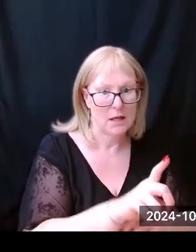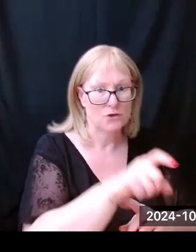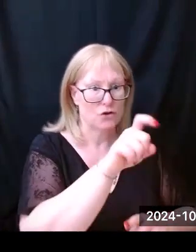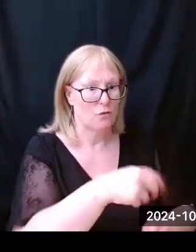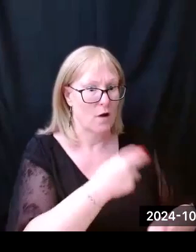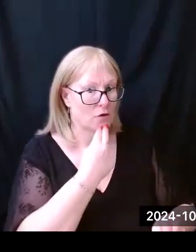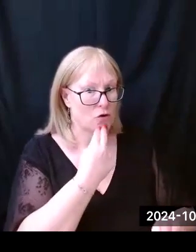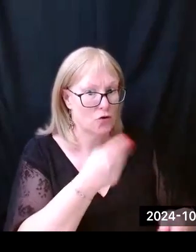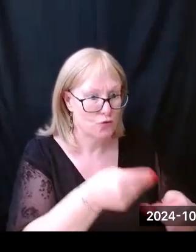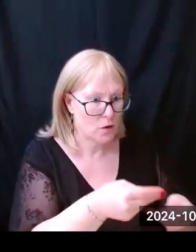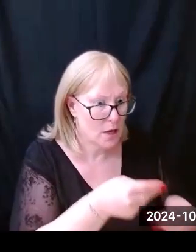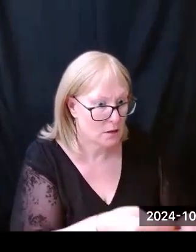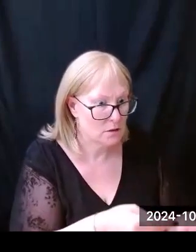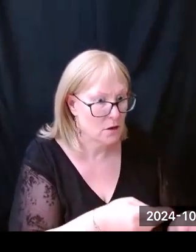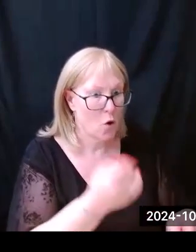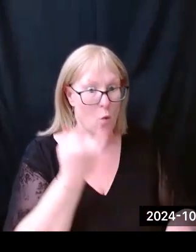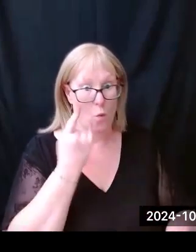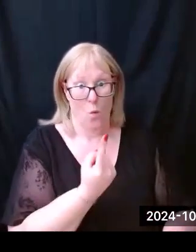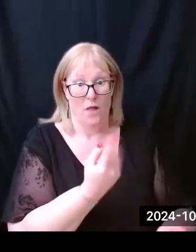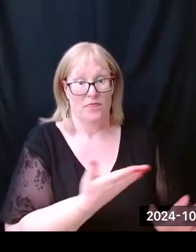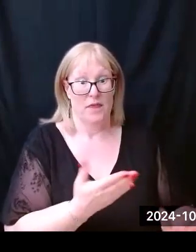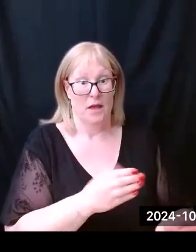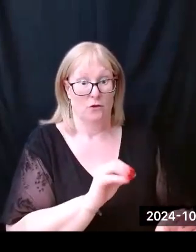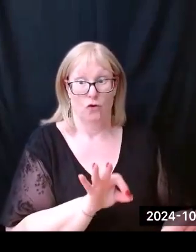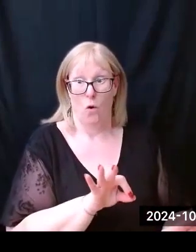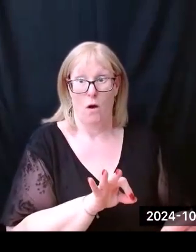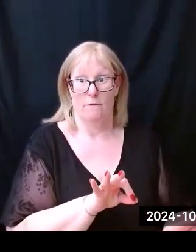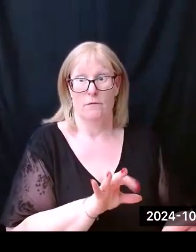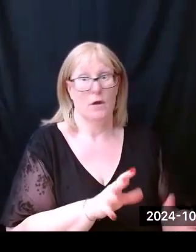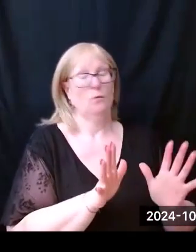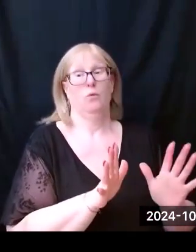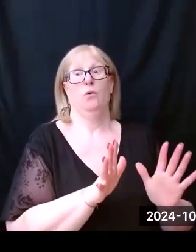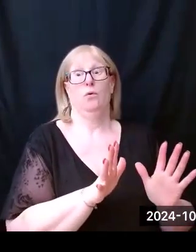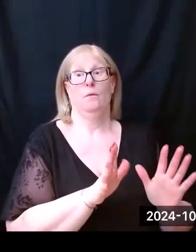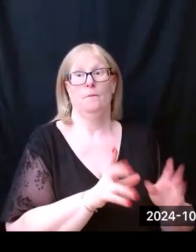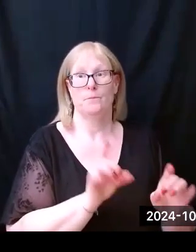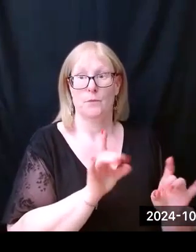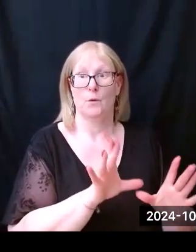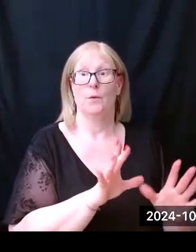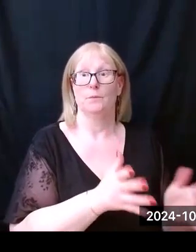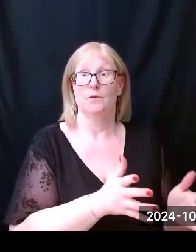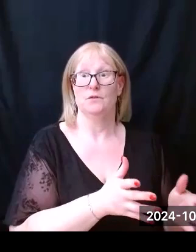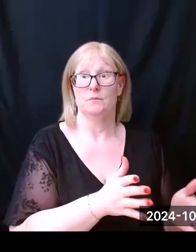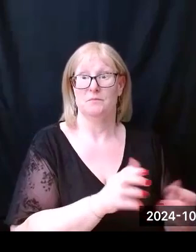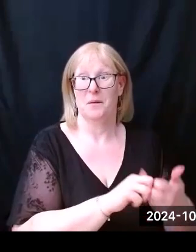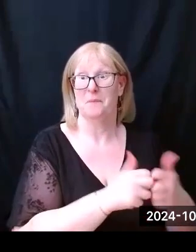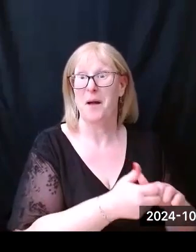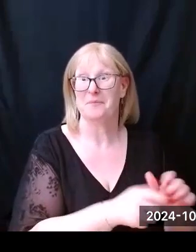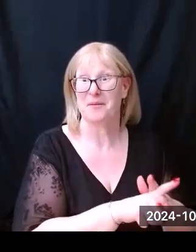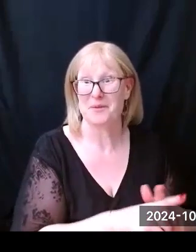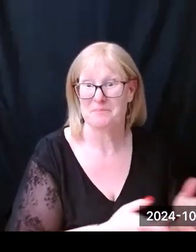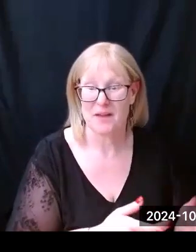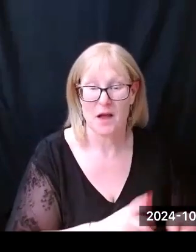And if one thing is off, it's trouble. But if you do all the things right, like, wow, these are kids who if they learn how